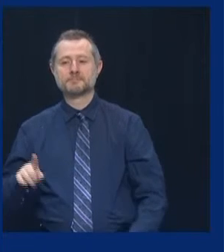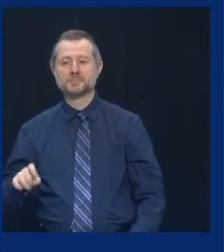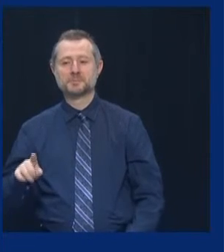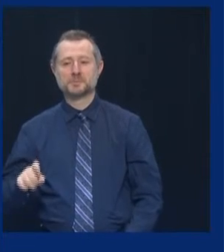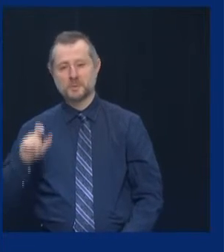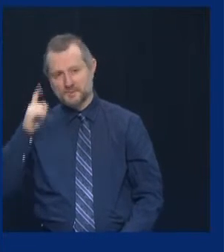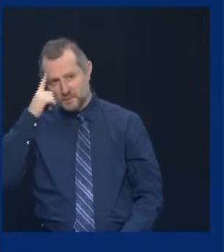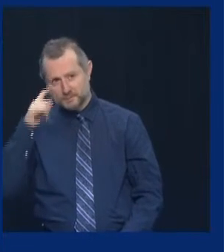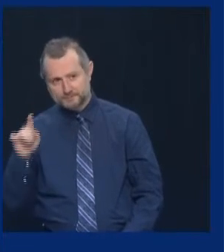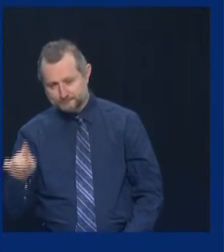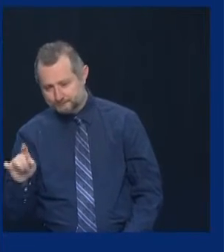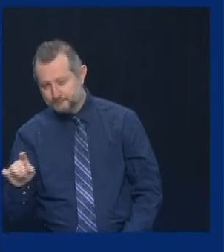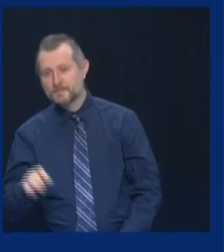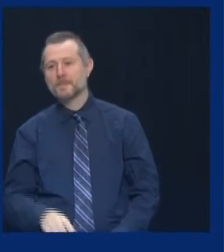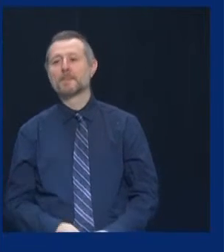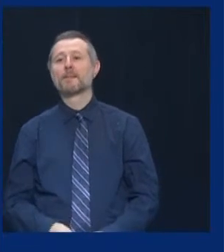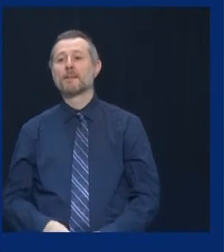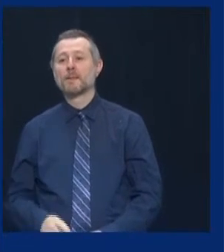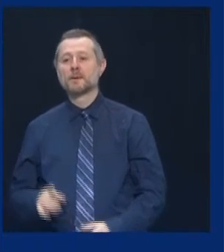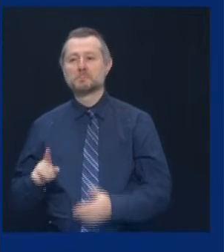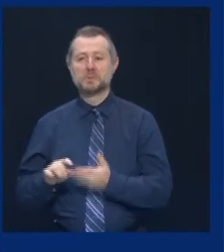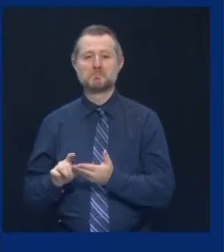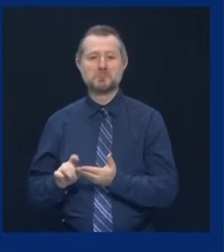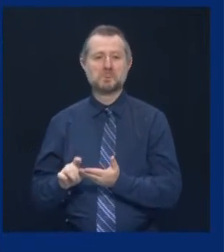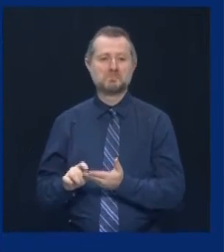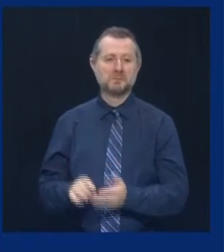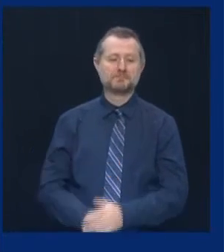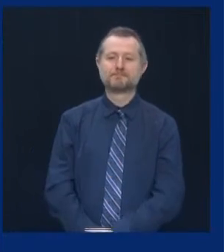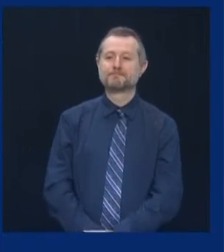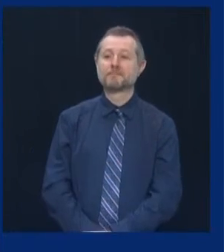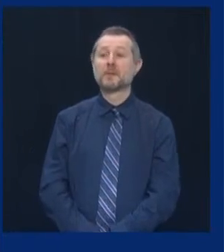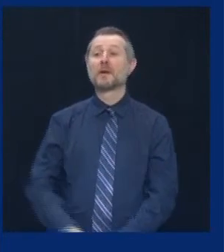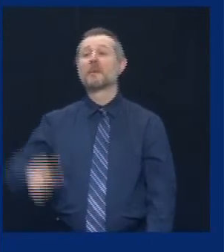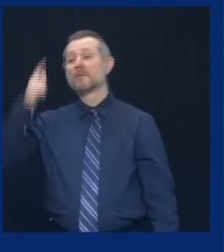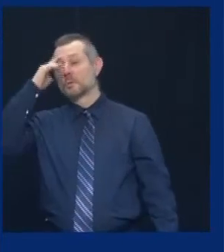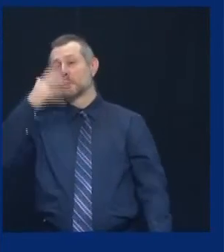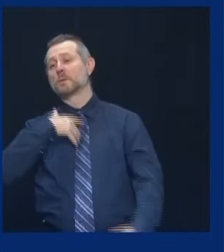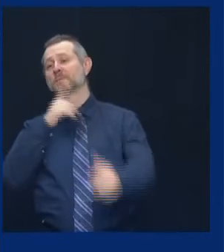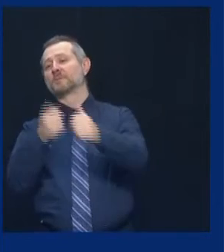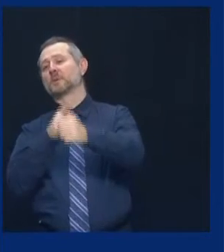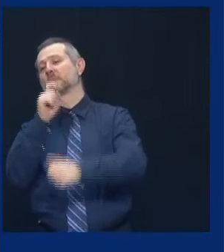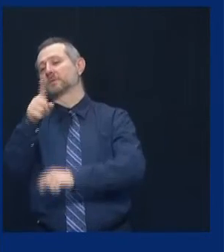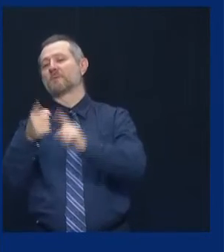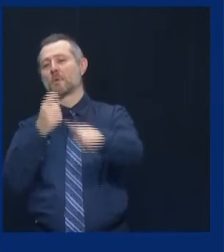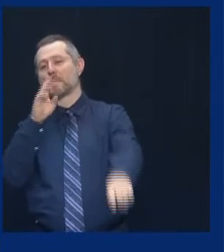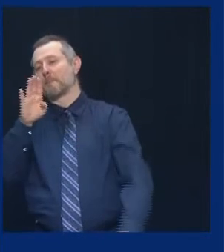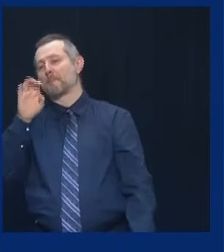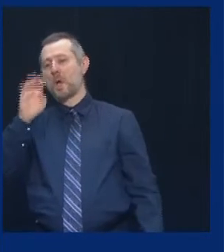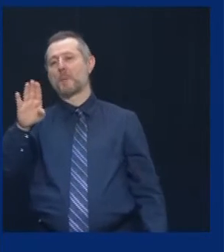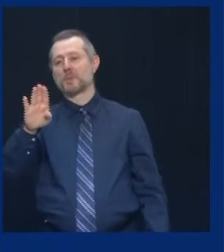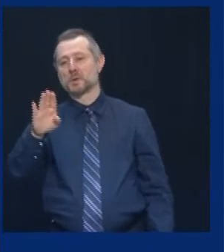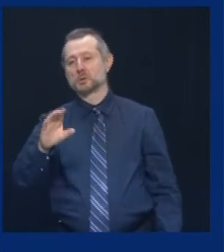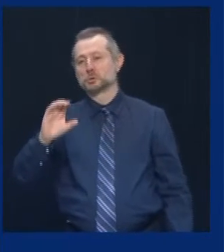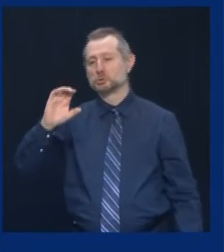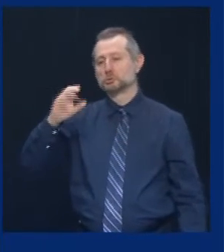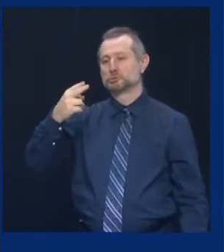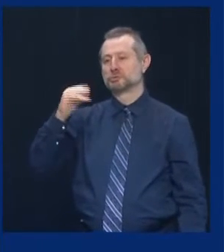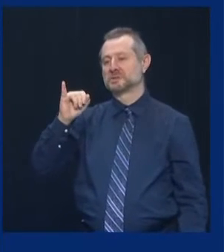WINDOW AND WE'LL COMPILE THE Q&A ROSTER.